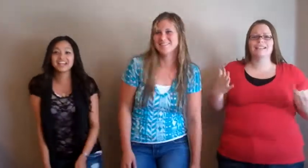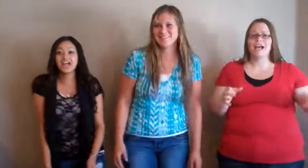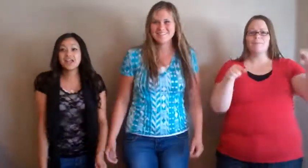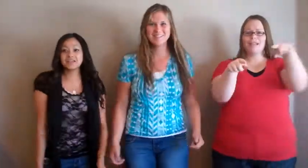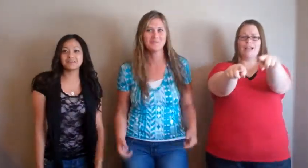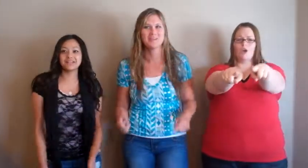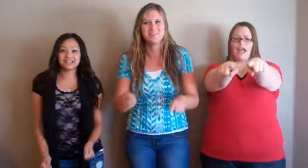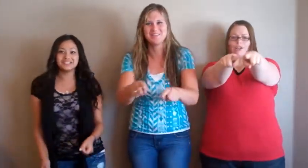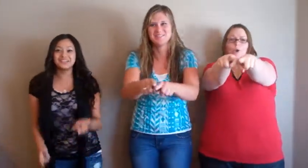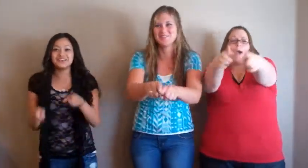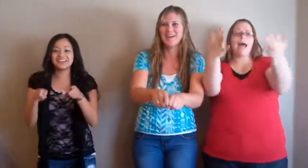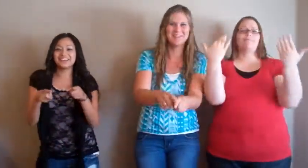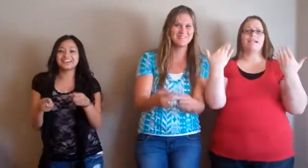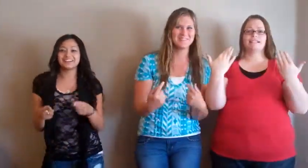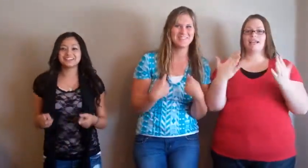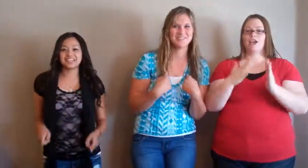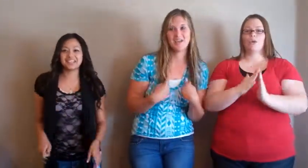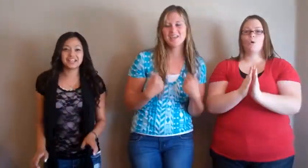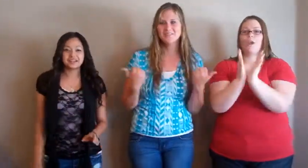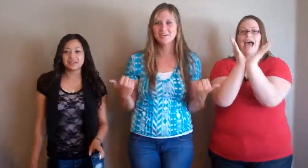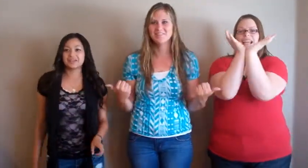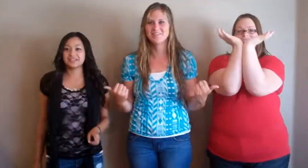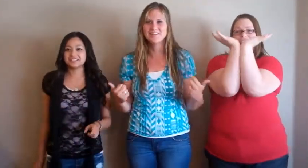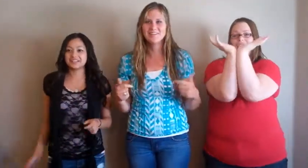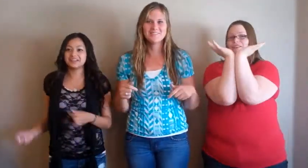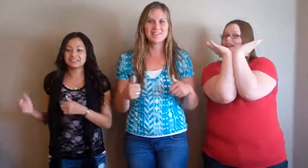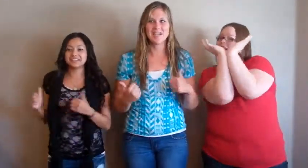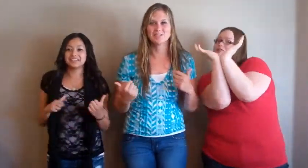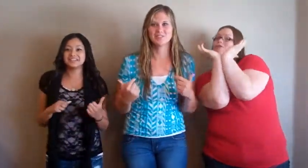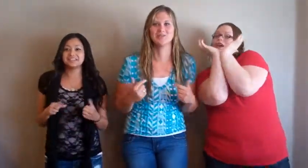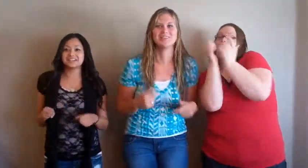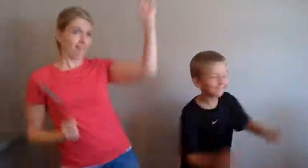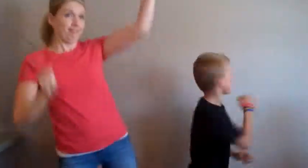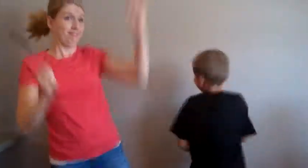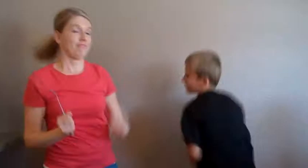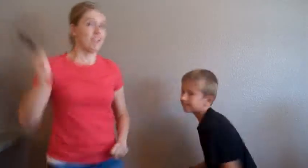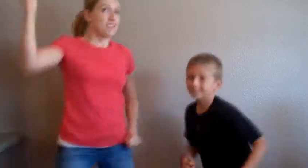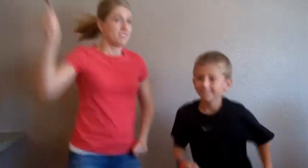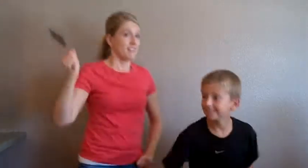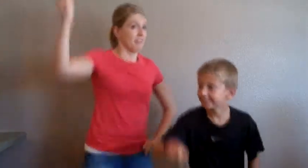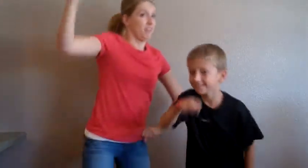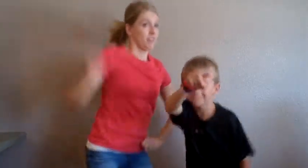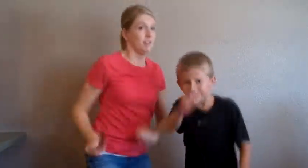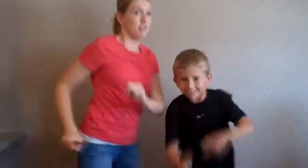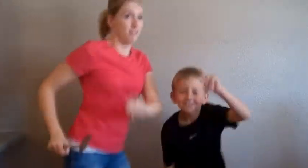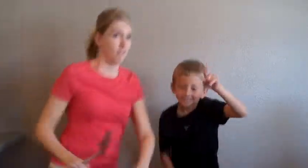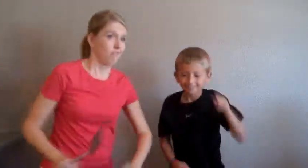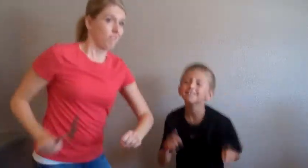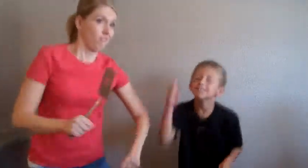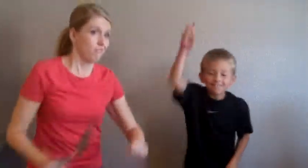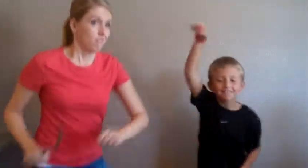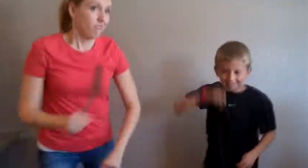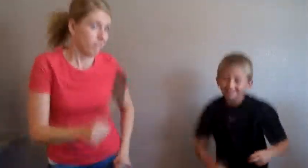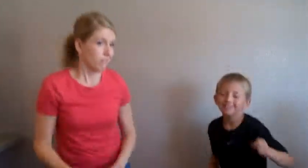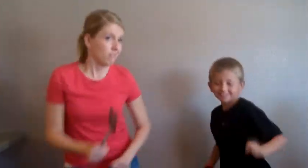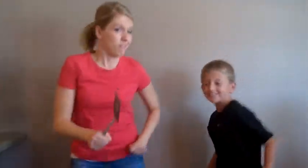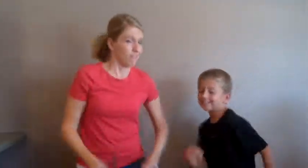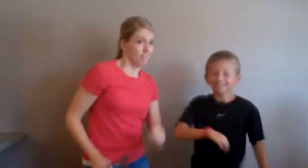Me look at you and me see You like an elf in a tree You, cookie-showing And me hunger growing